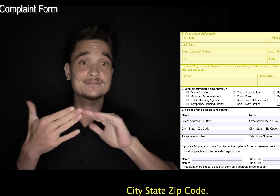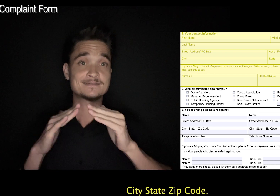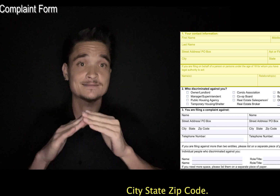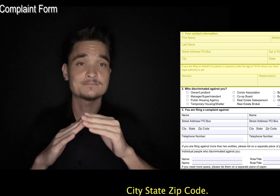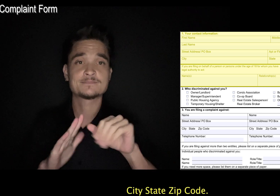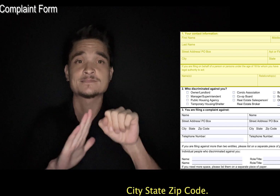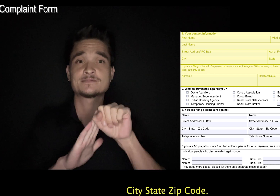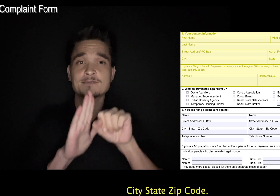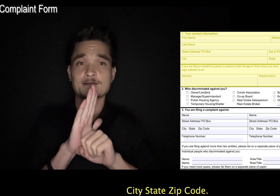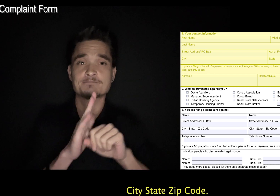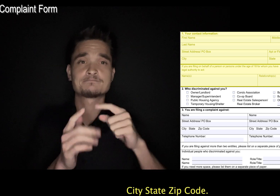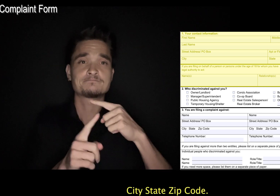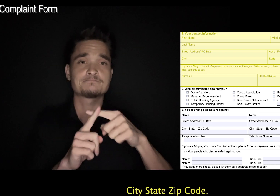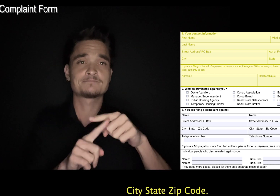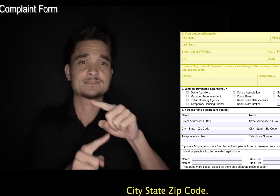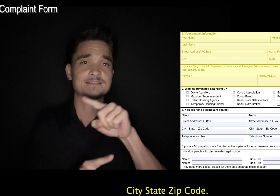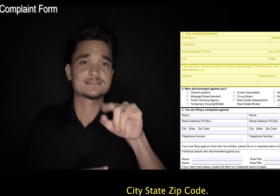City State Zip Code.